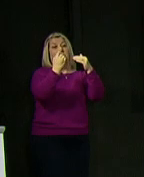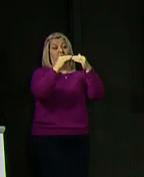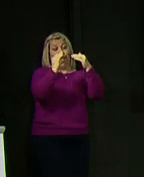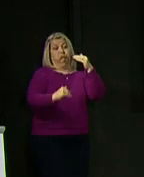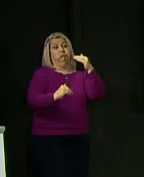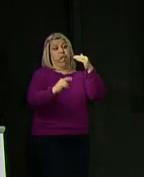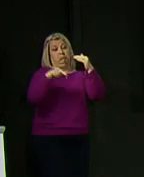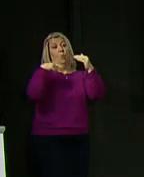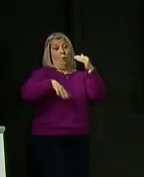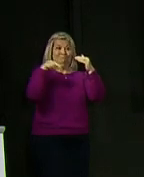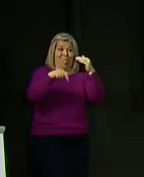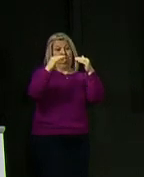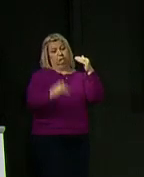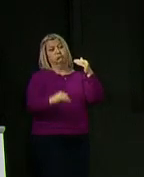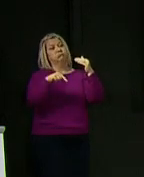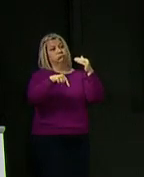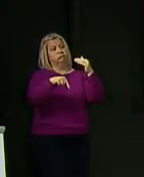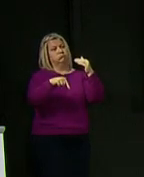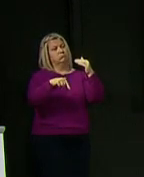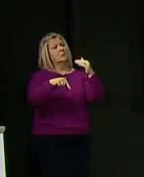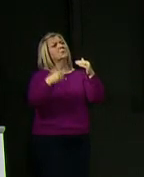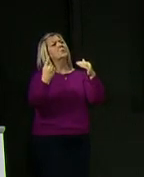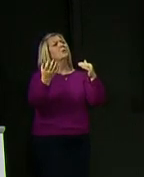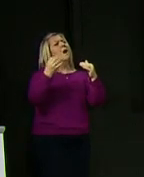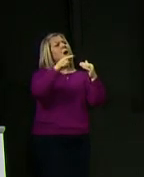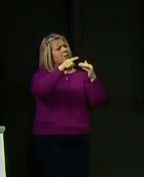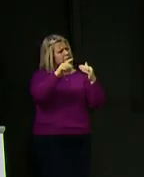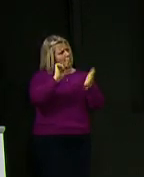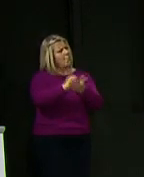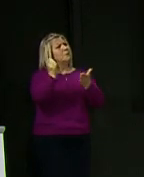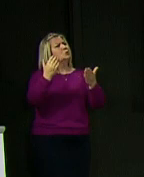asking if you will publish what Scotland's R number is. Can you tell me, who knows what